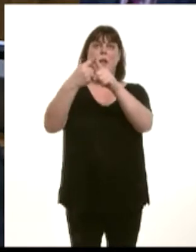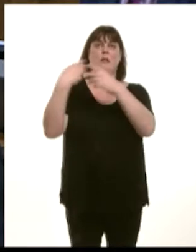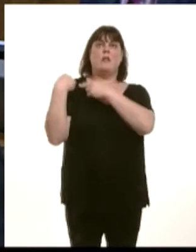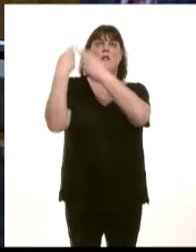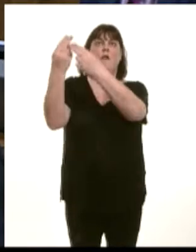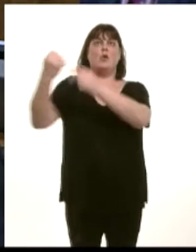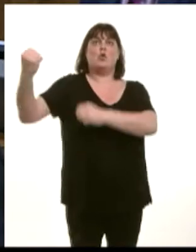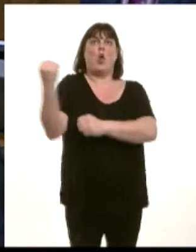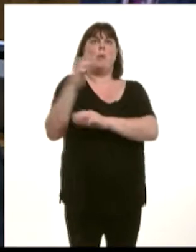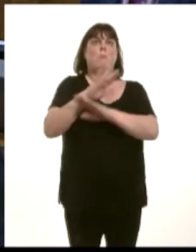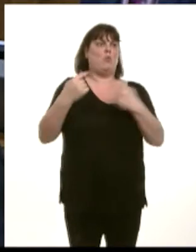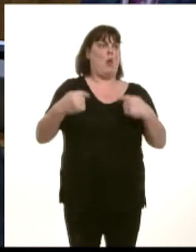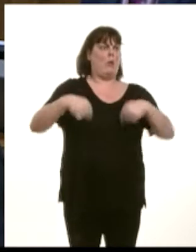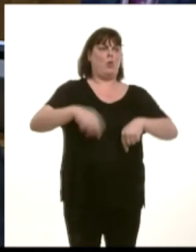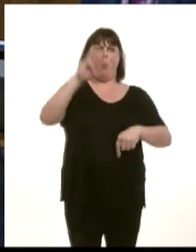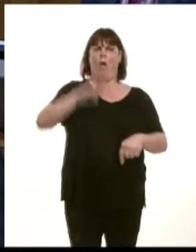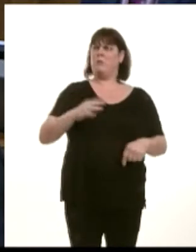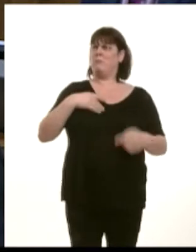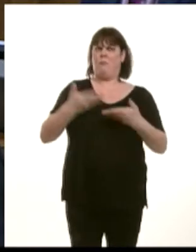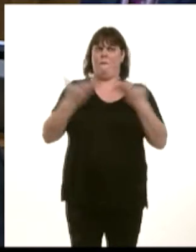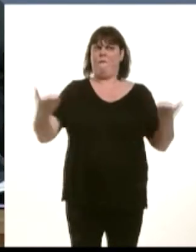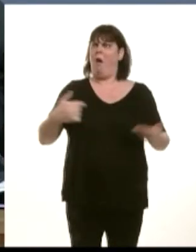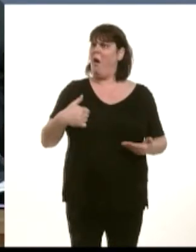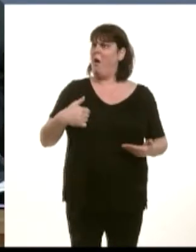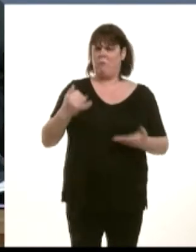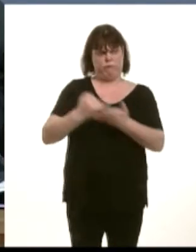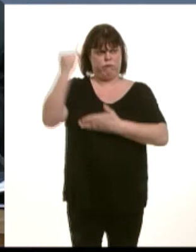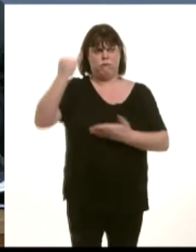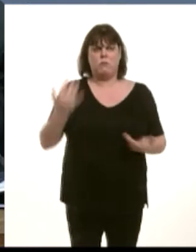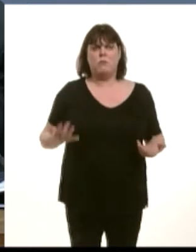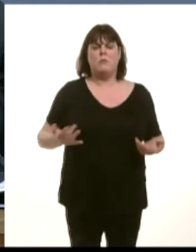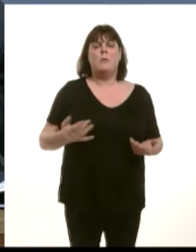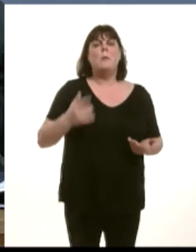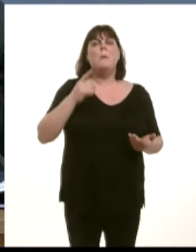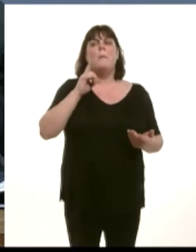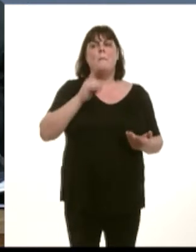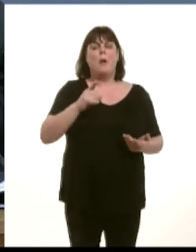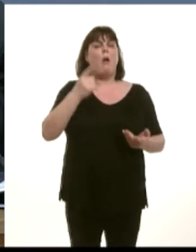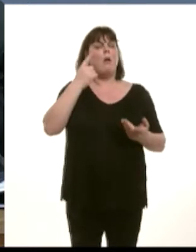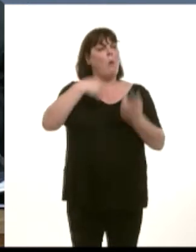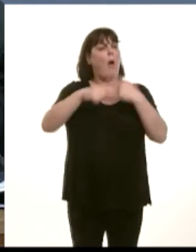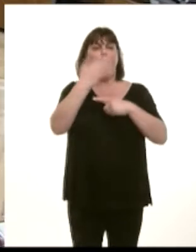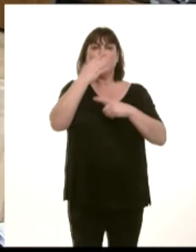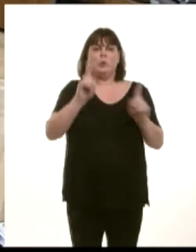and something we could not possibly tolerate. That said, I do believe that, with the right level of flexibility on both sides, there